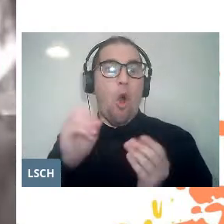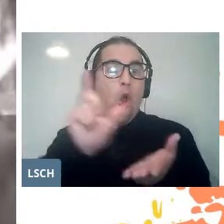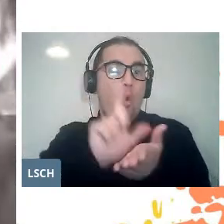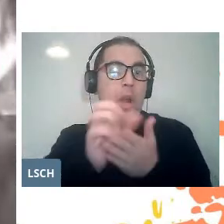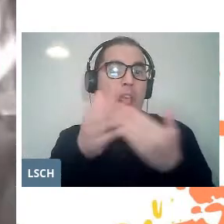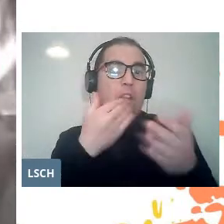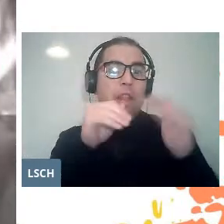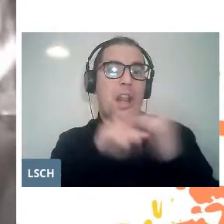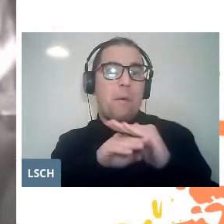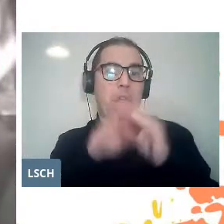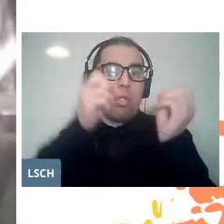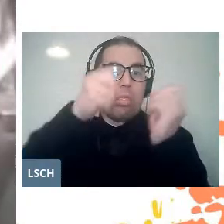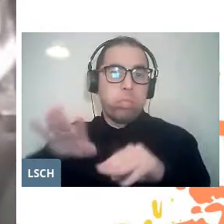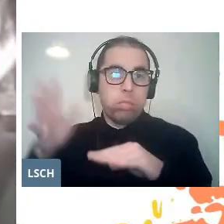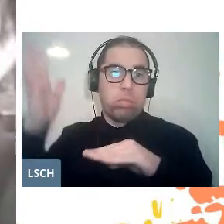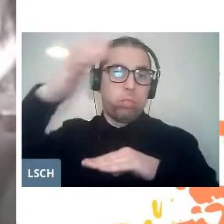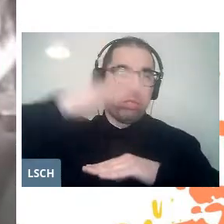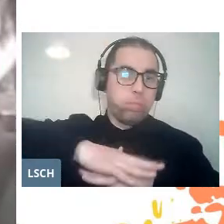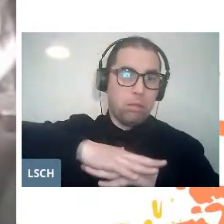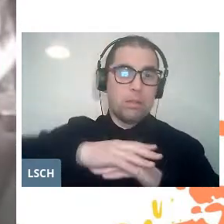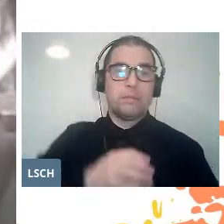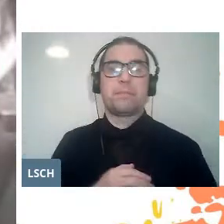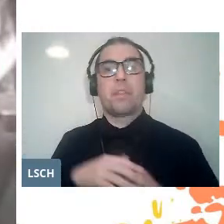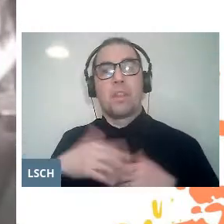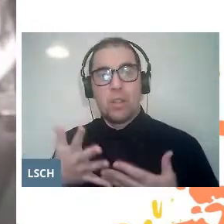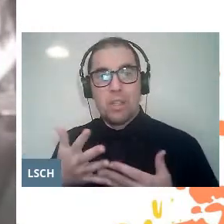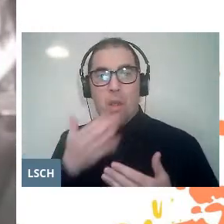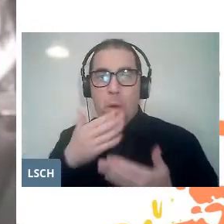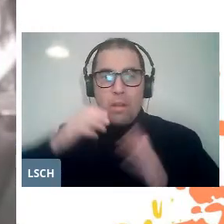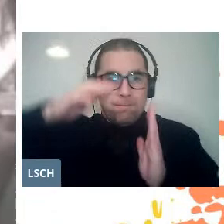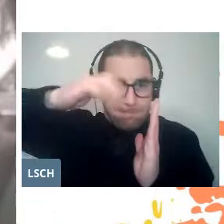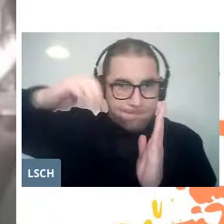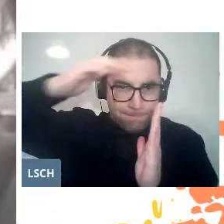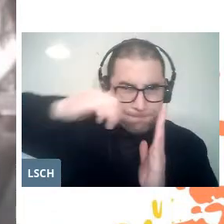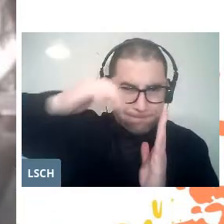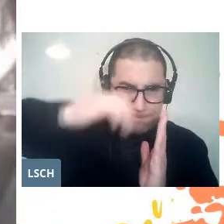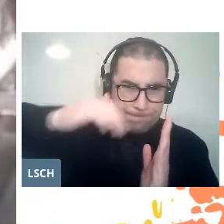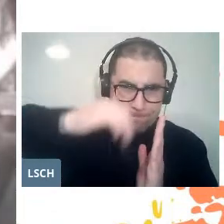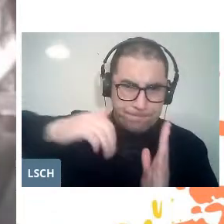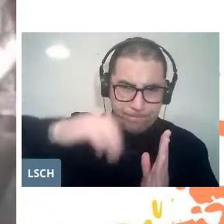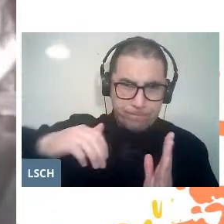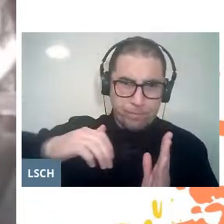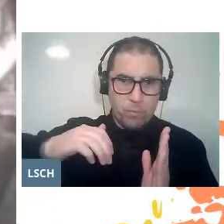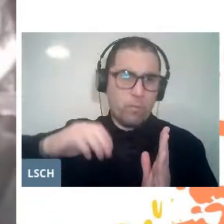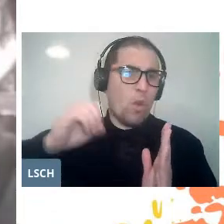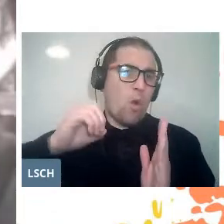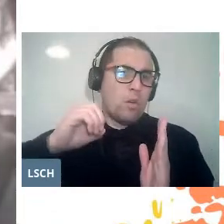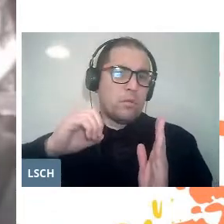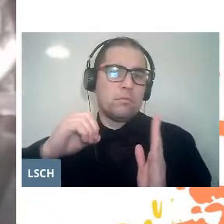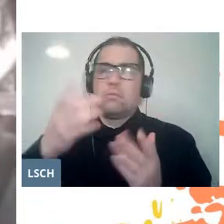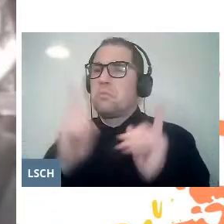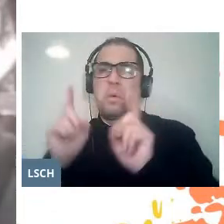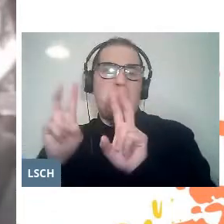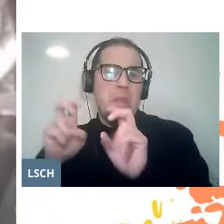and left underground and under stone. Therefore, when an excavation is done at some point for a particular reason,